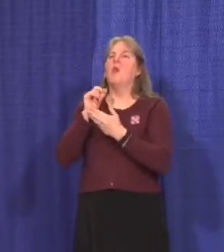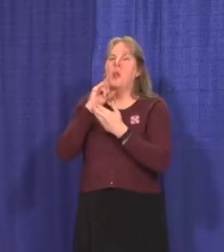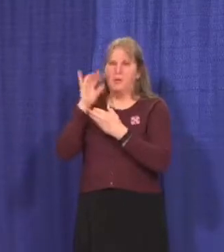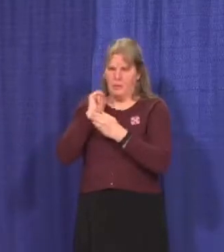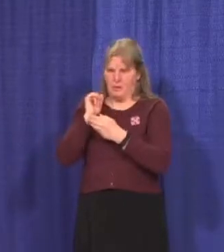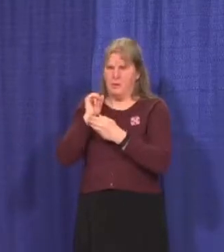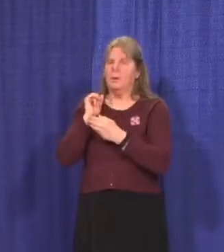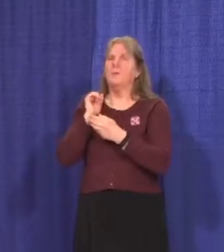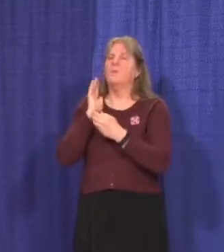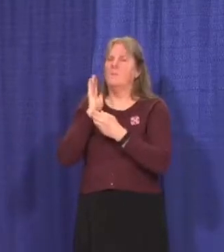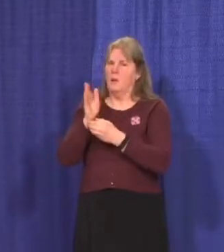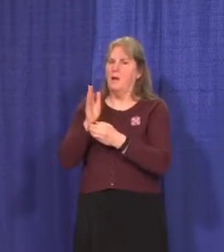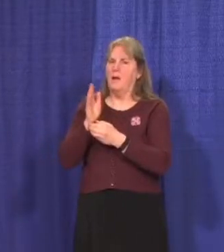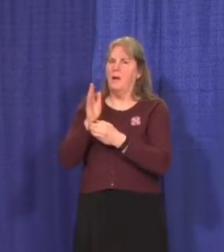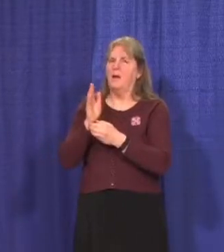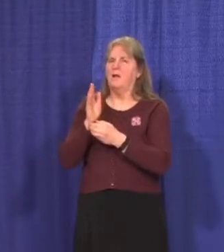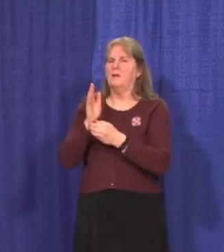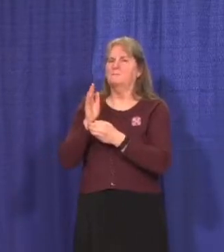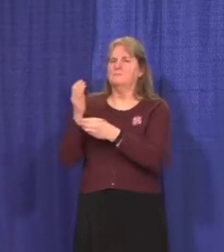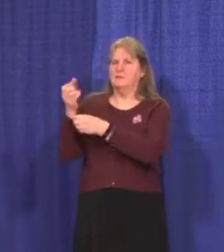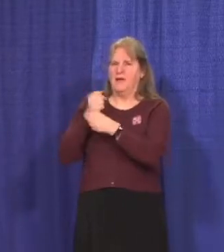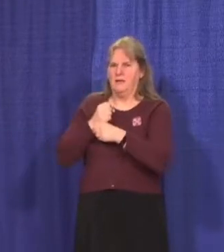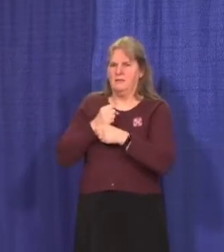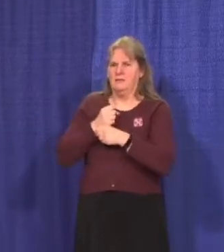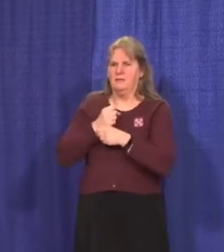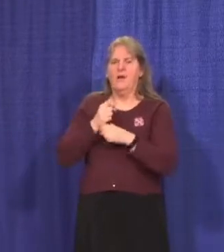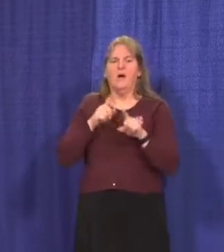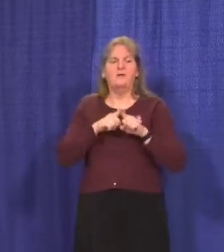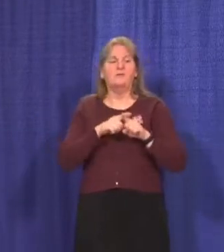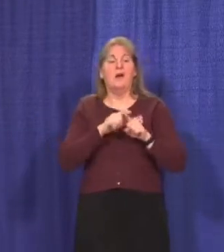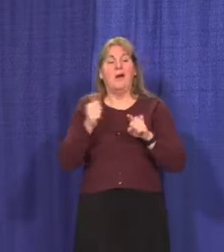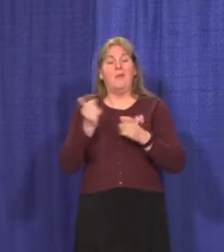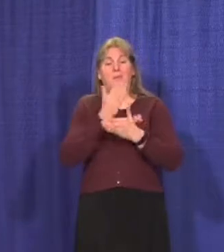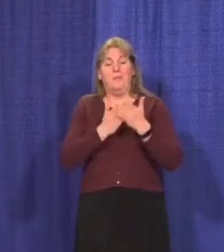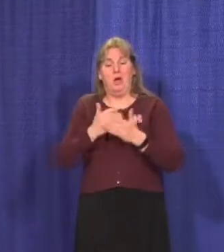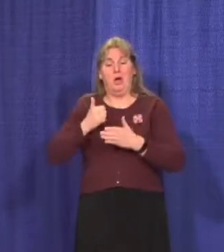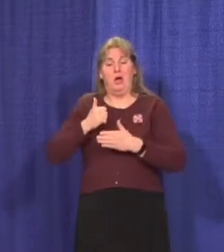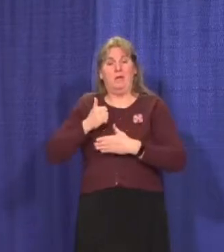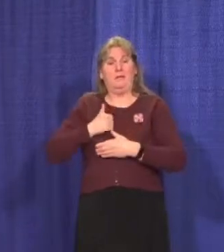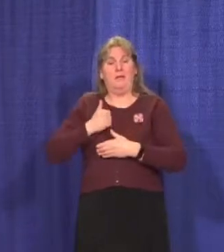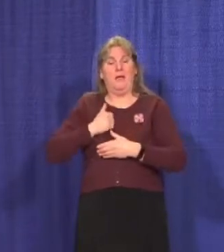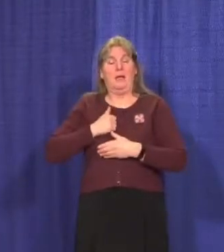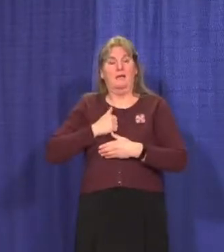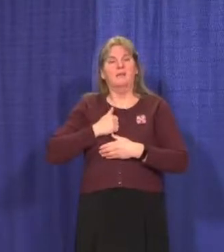affect. Do we have dates for those